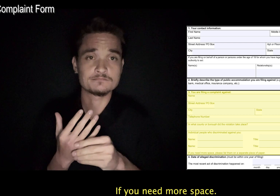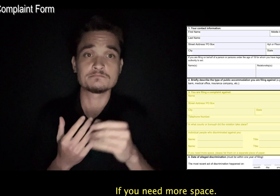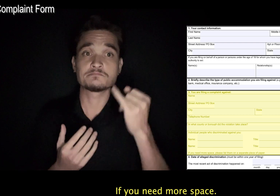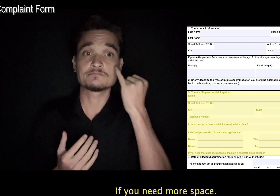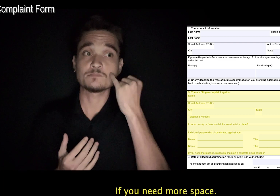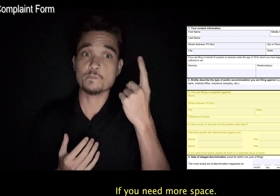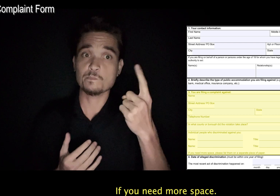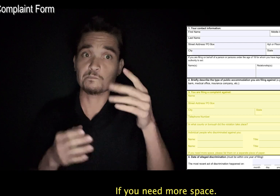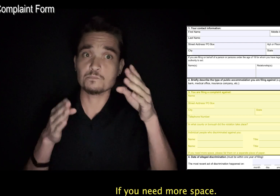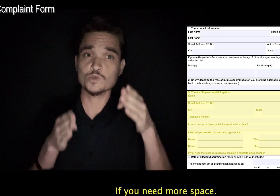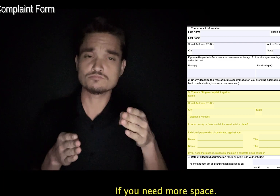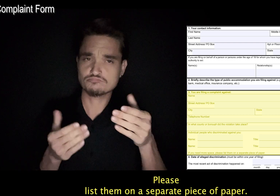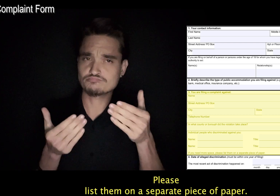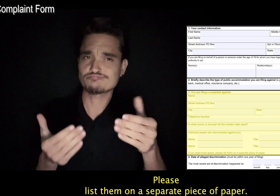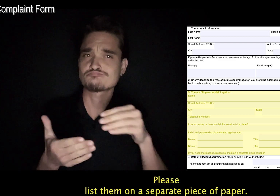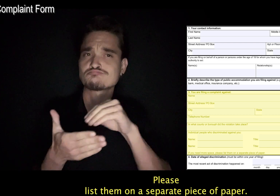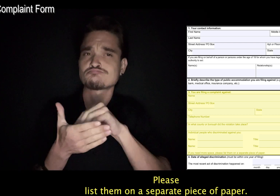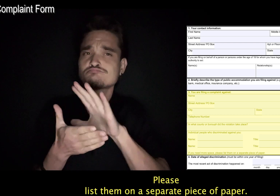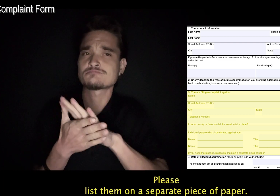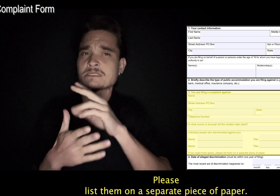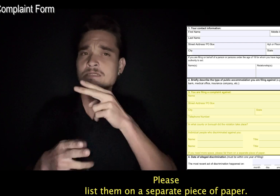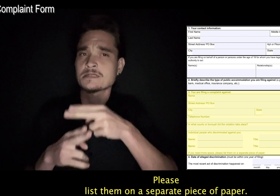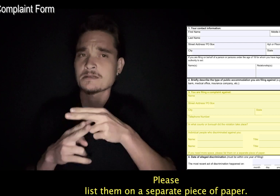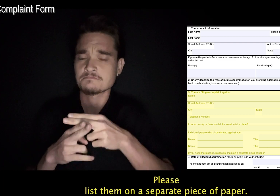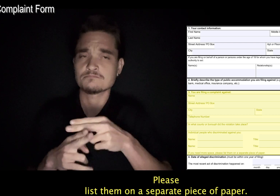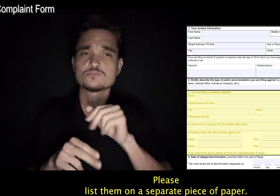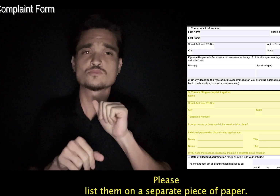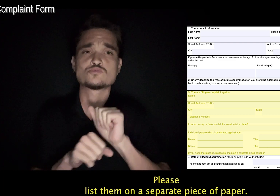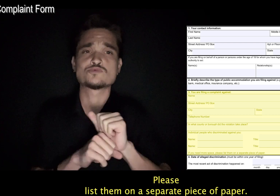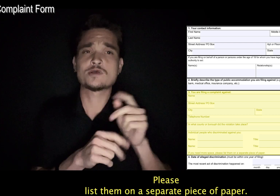If you need more space. Please list them on a separate piece of paper.